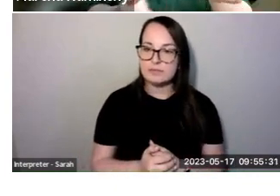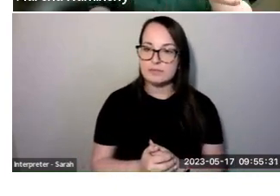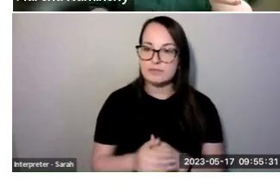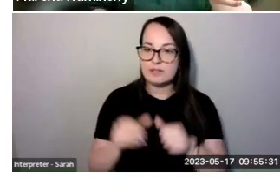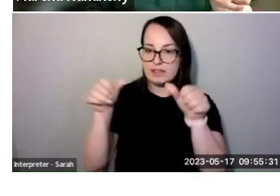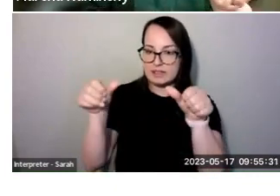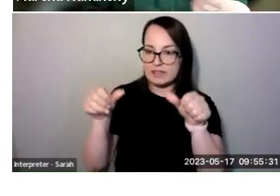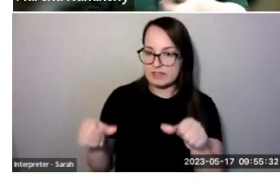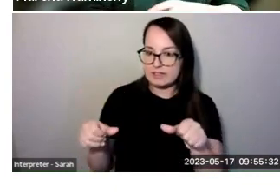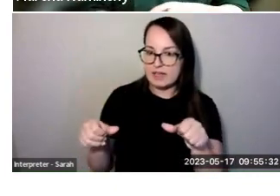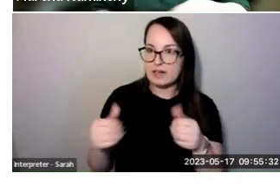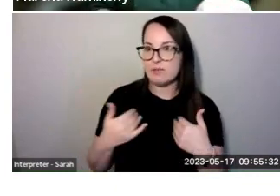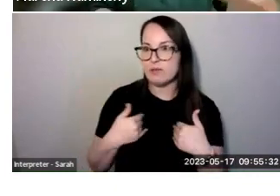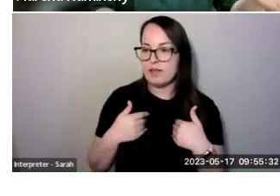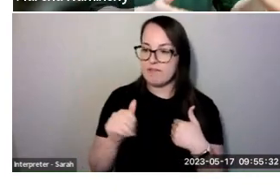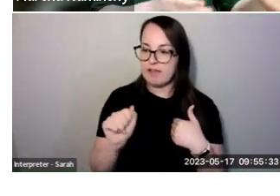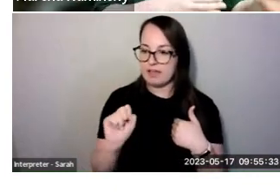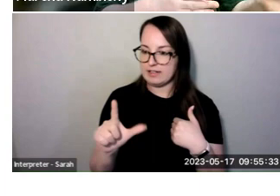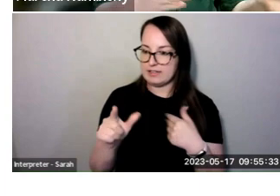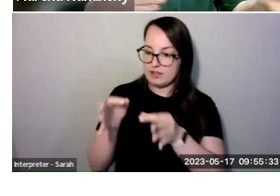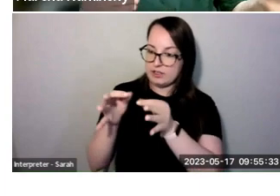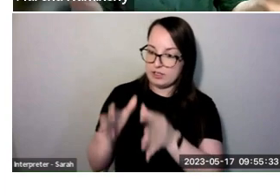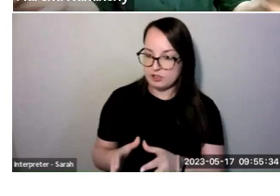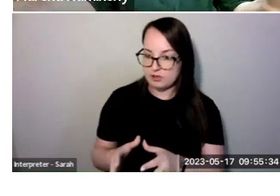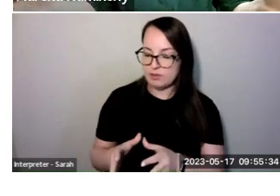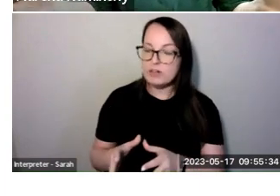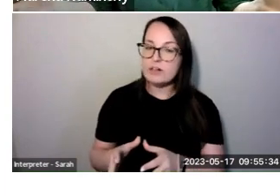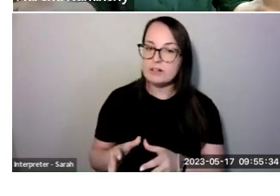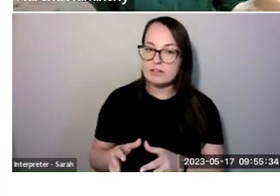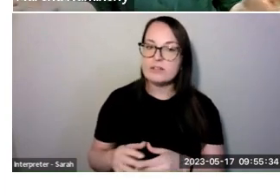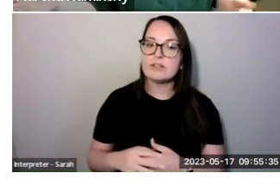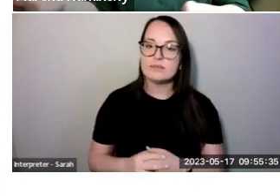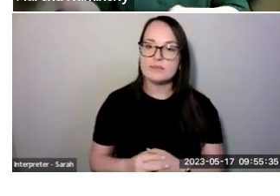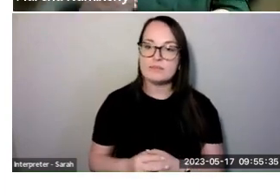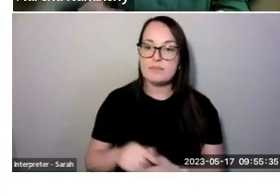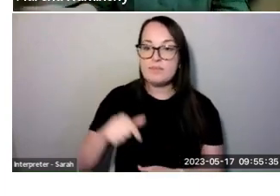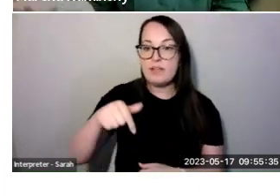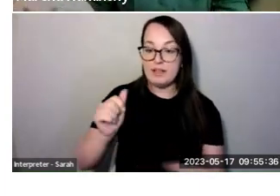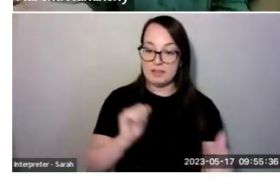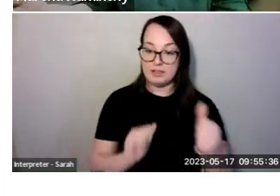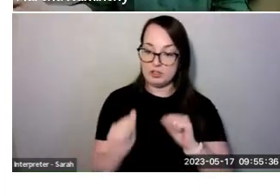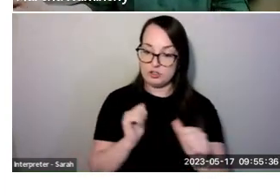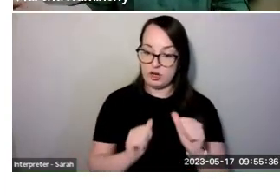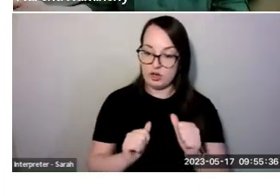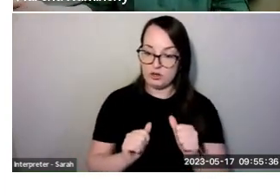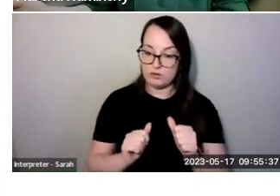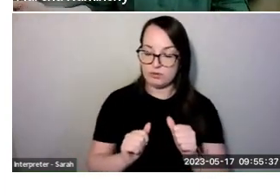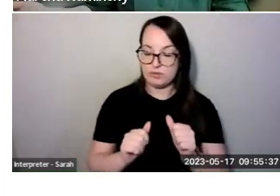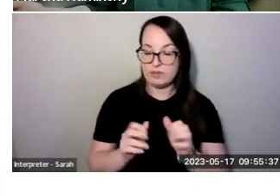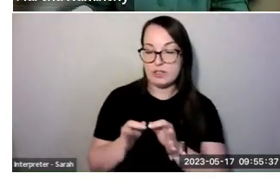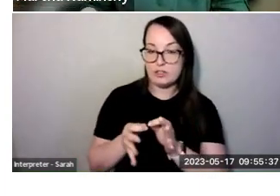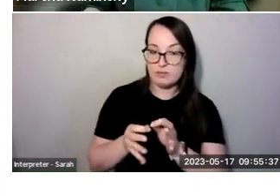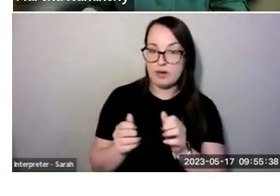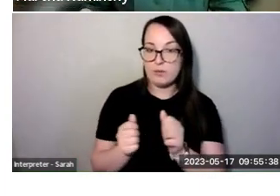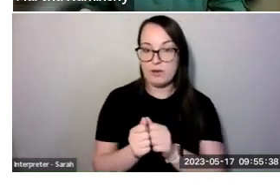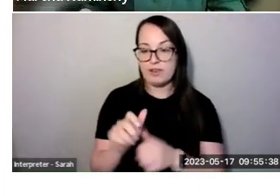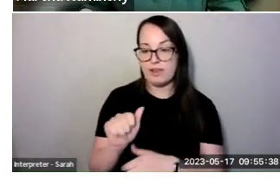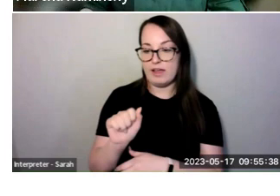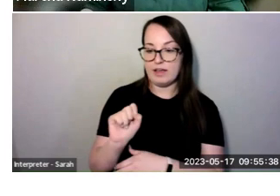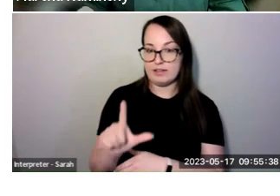refer to this person and the sign itself, in our case, ASL interpreters. The show will be interpreted using